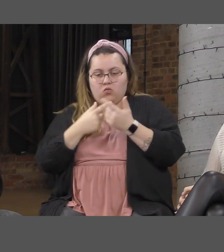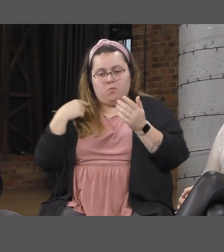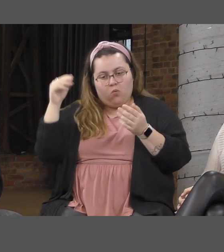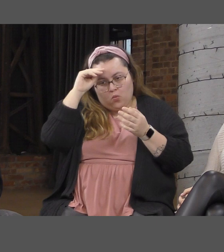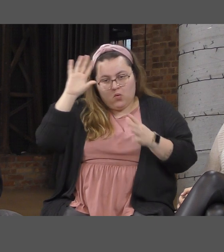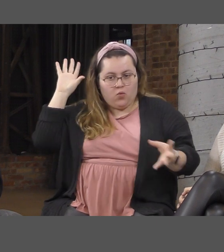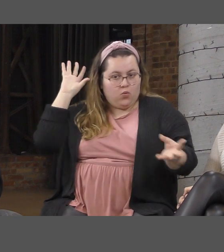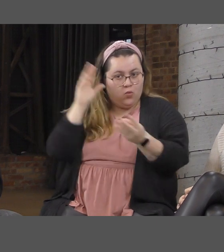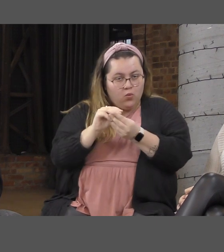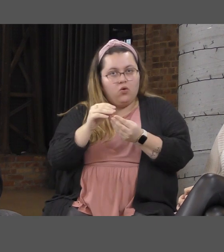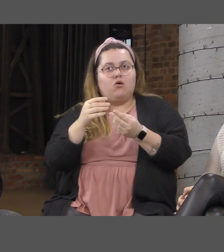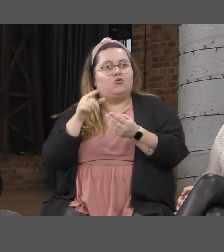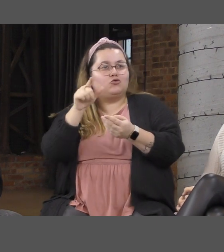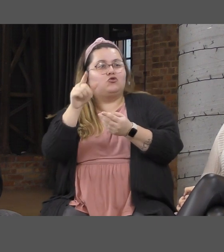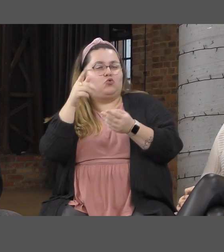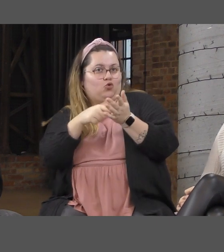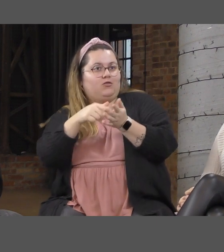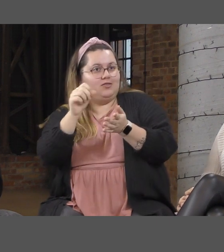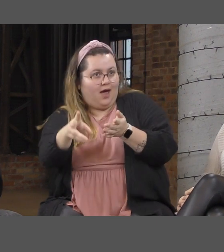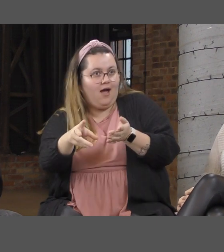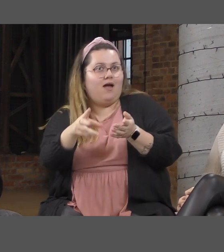In general, what is my experience?